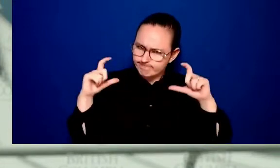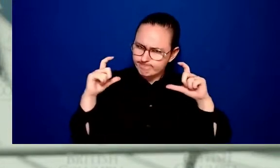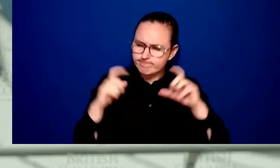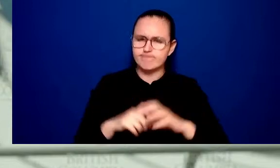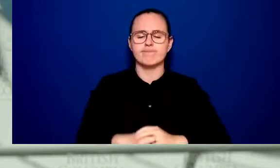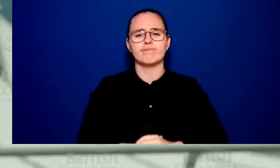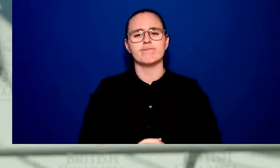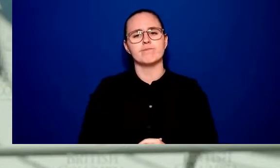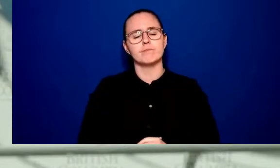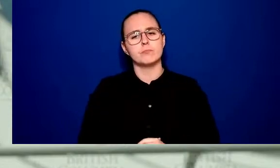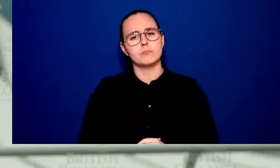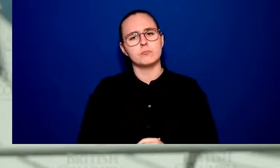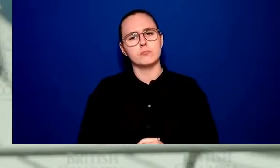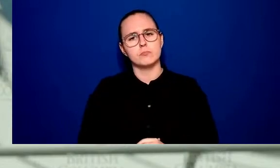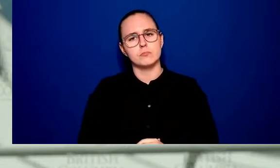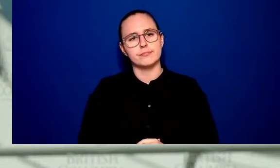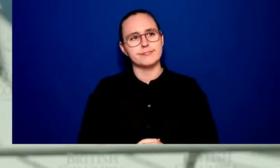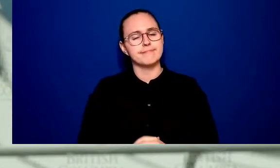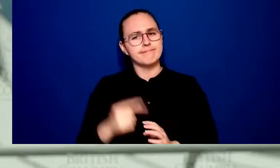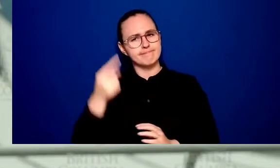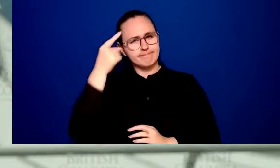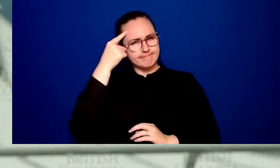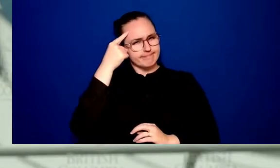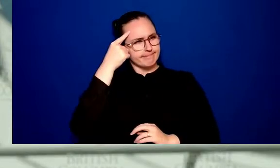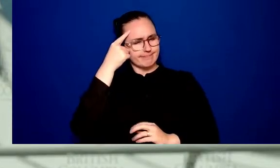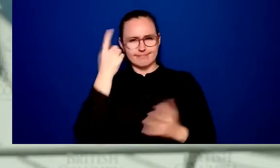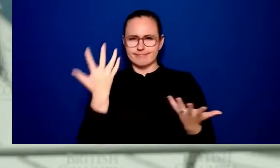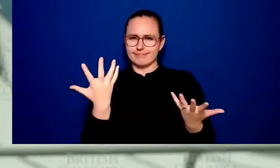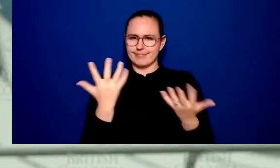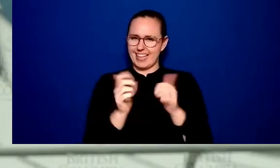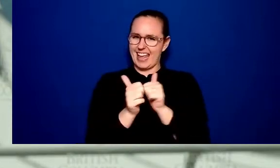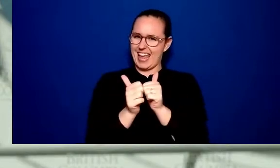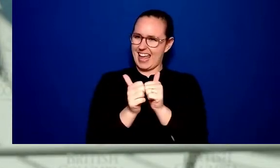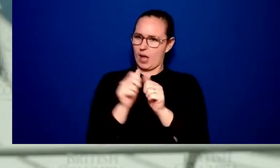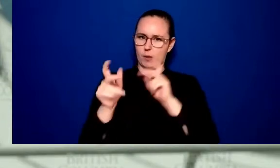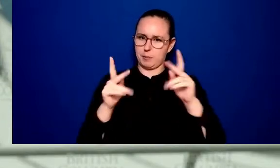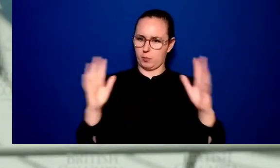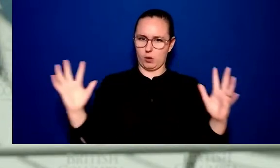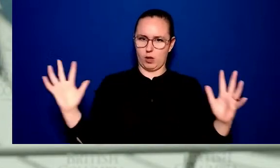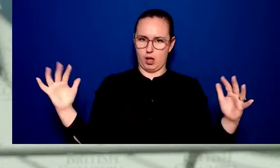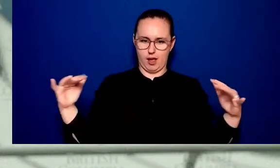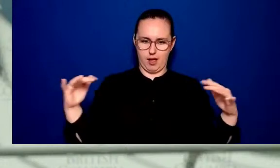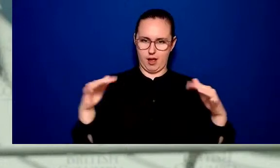communities right now. And making sure that you can